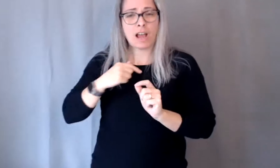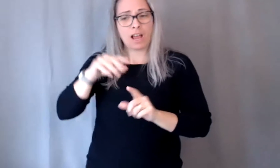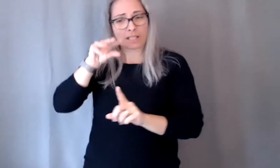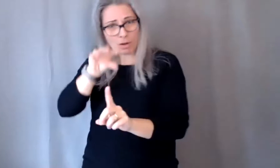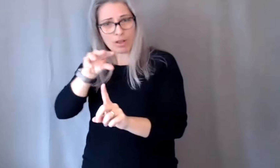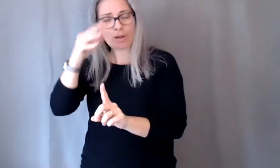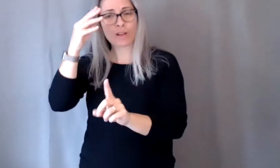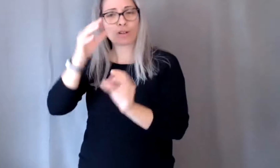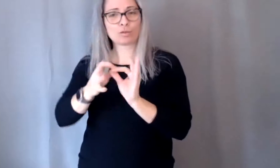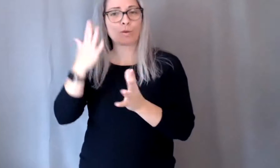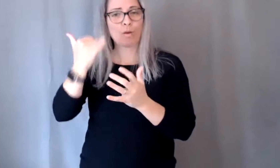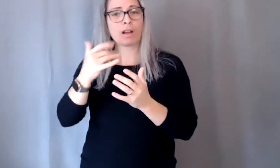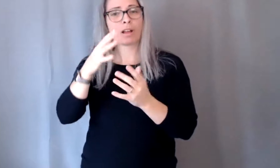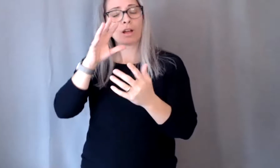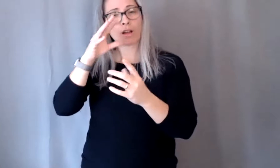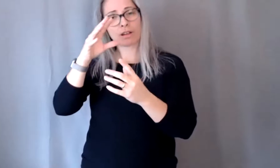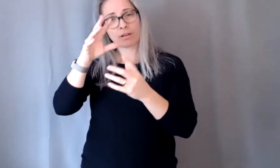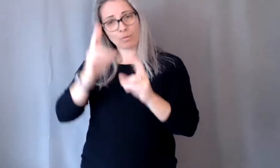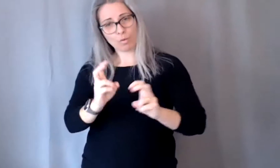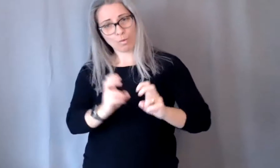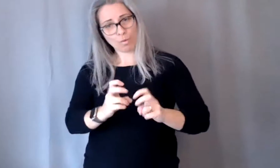is an assistant professor of disability studies